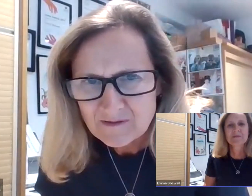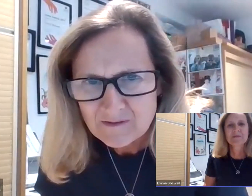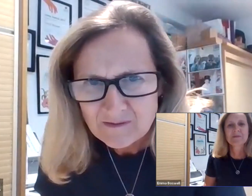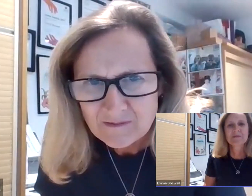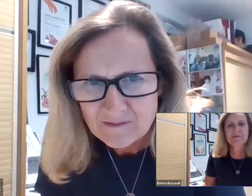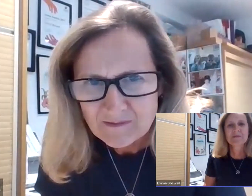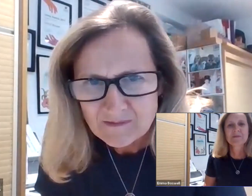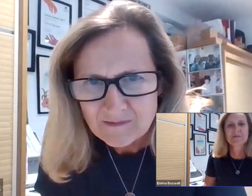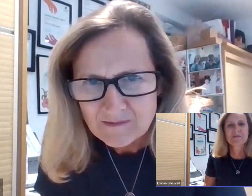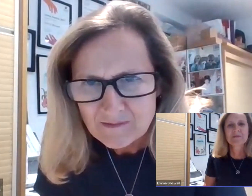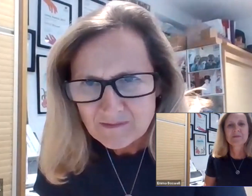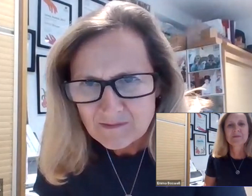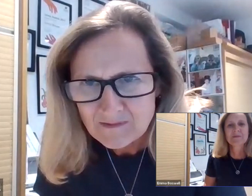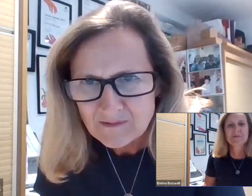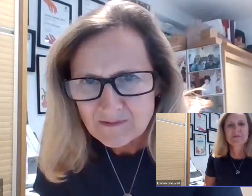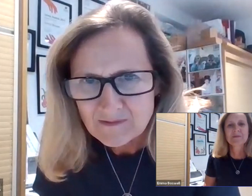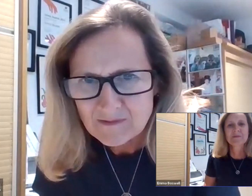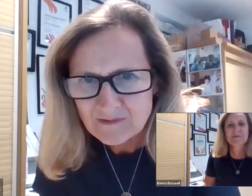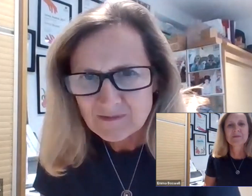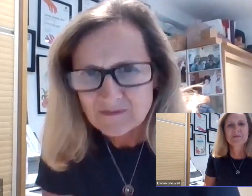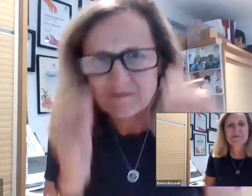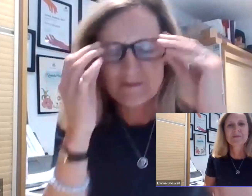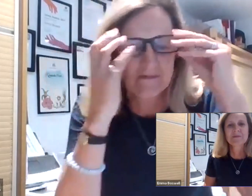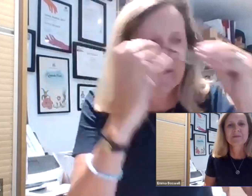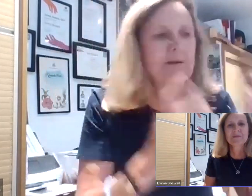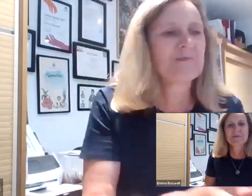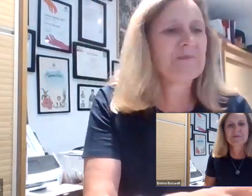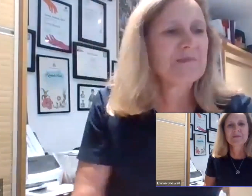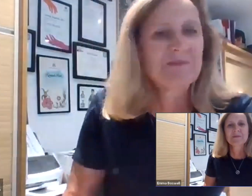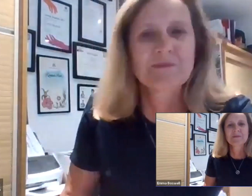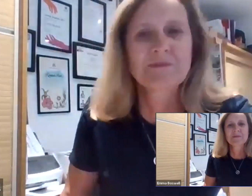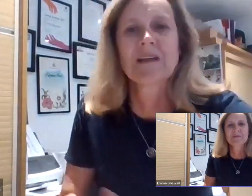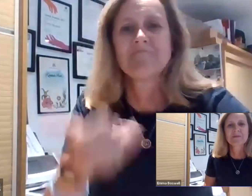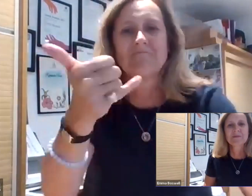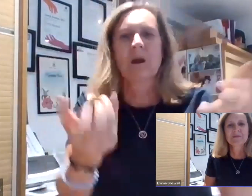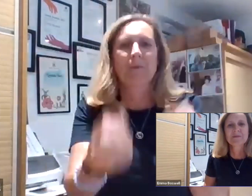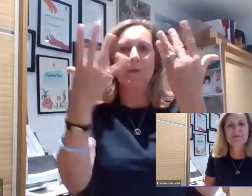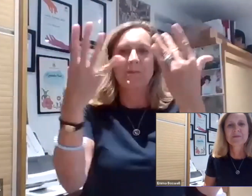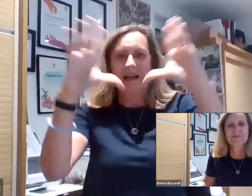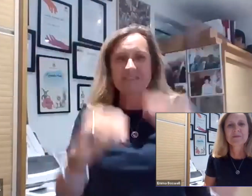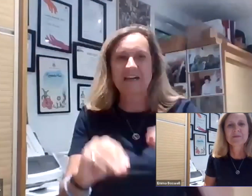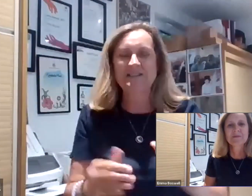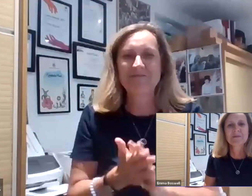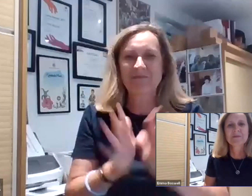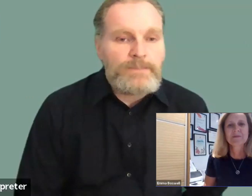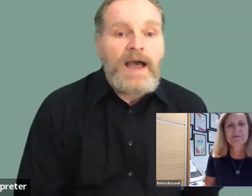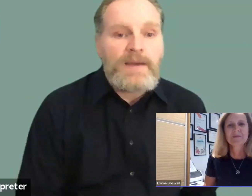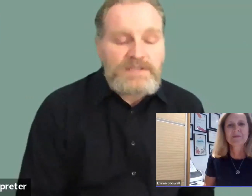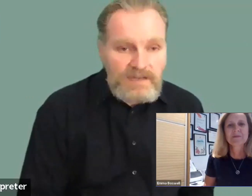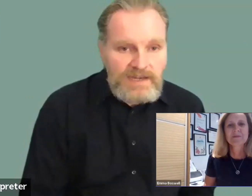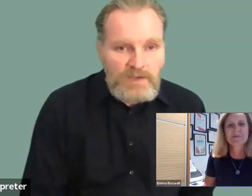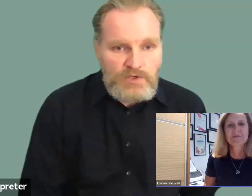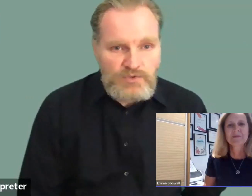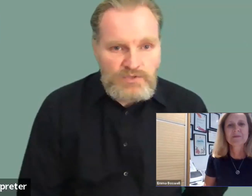voice but hear the lady. So, once we’ve got over that…. Yeah, I'm a sign language user,